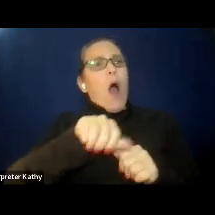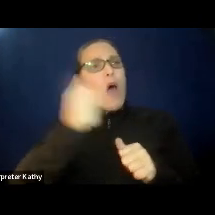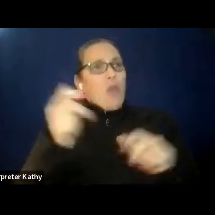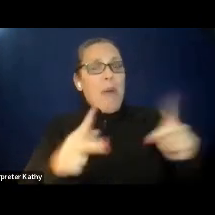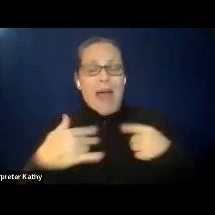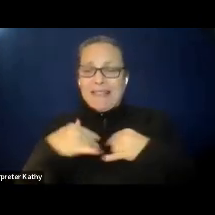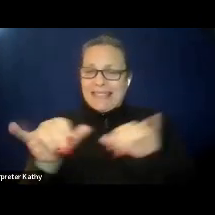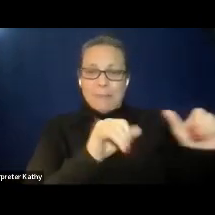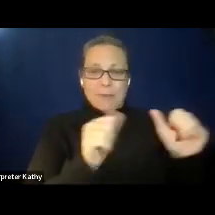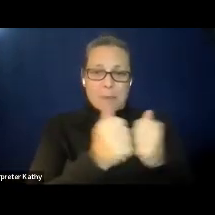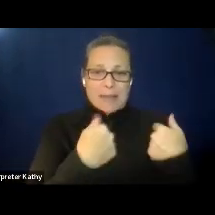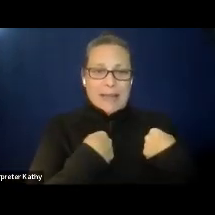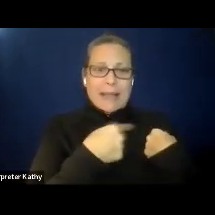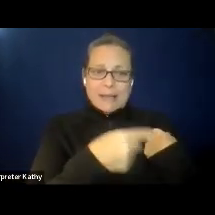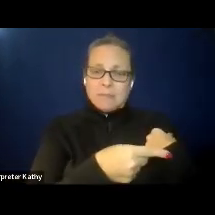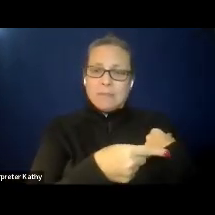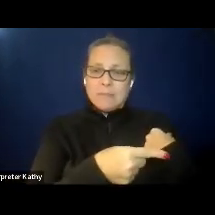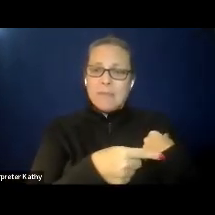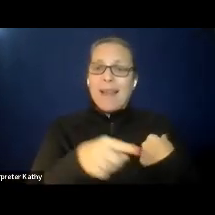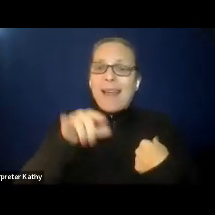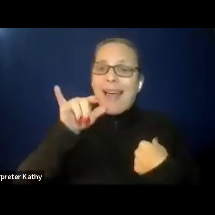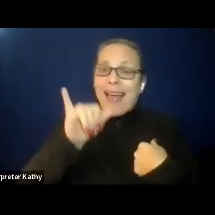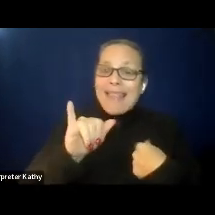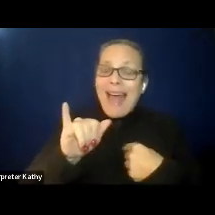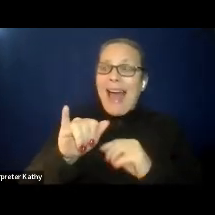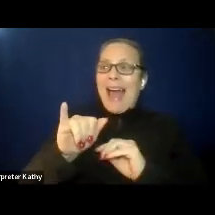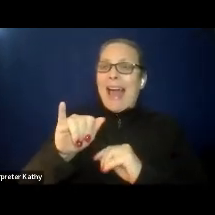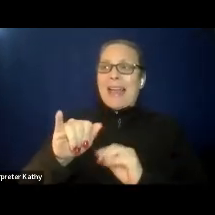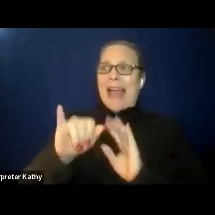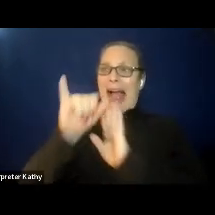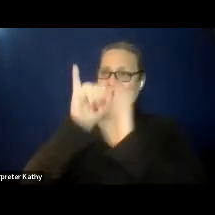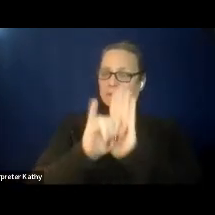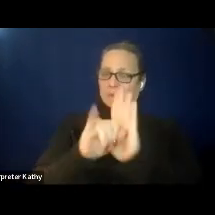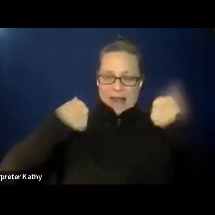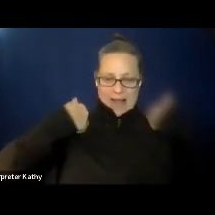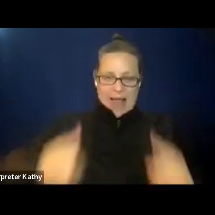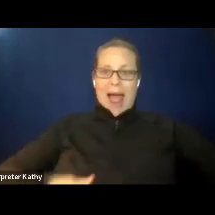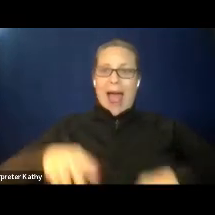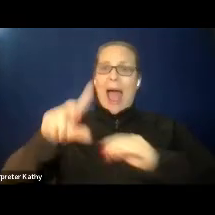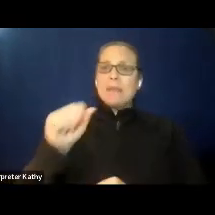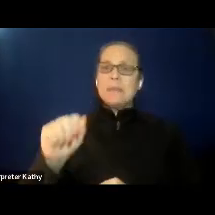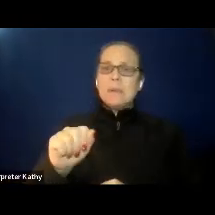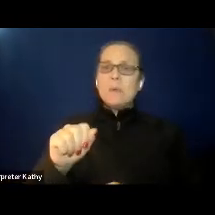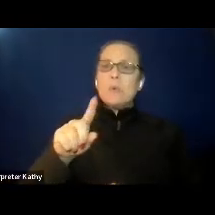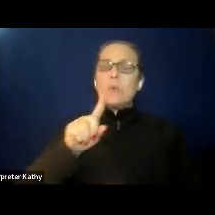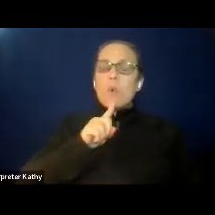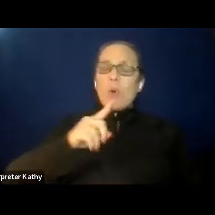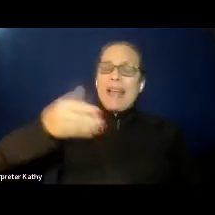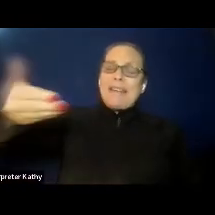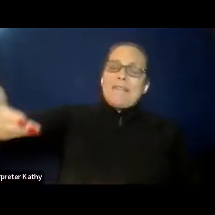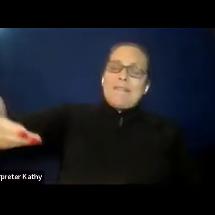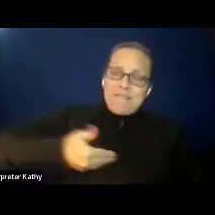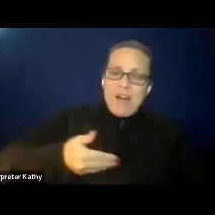experience that others with disability with all kinds also face.